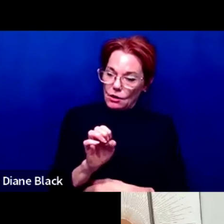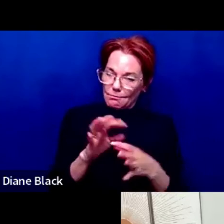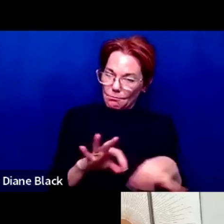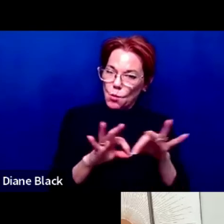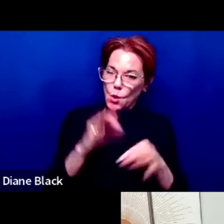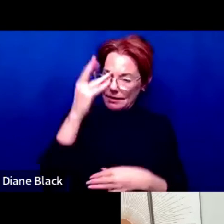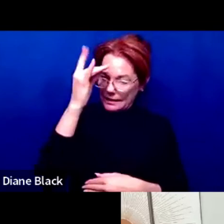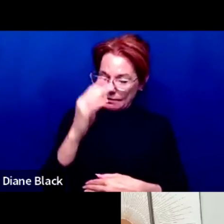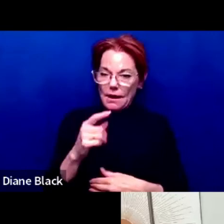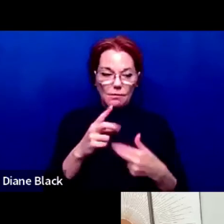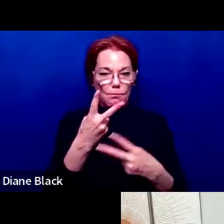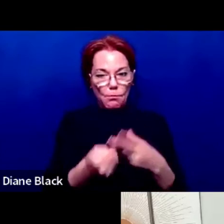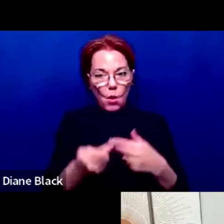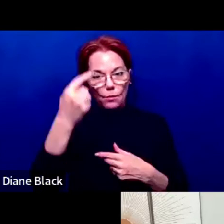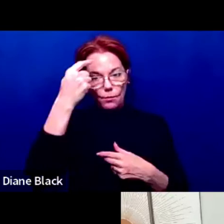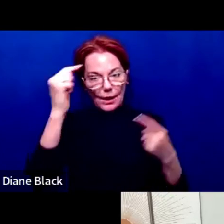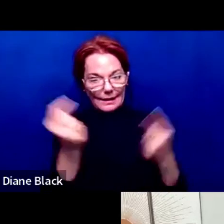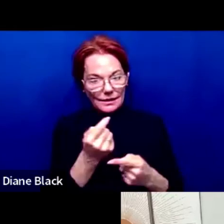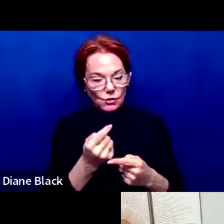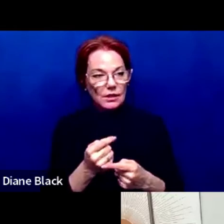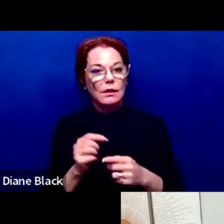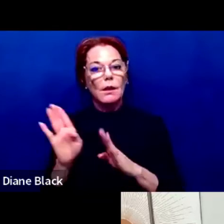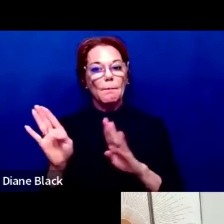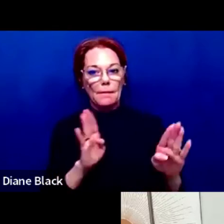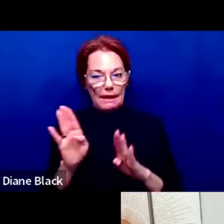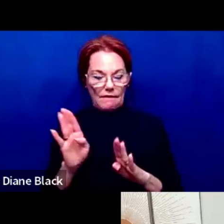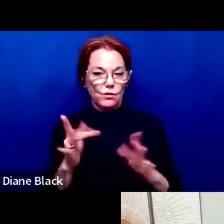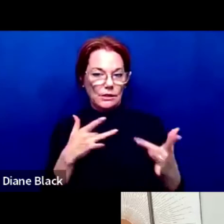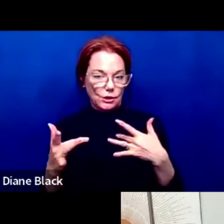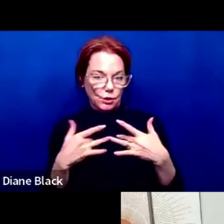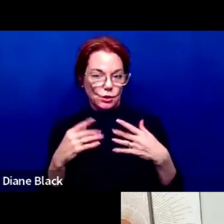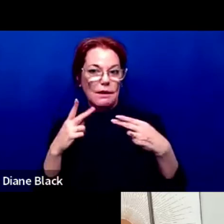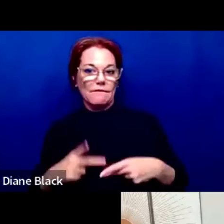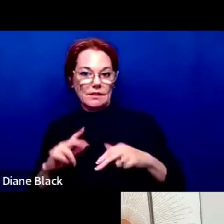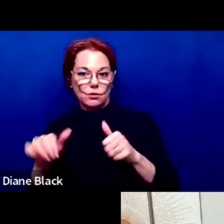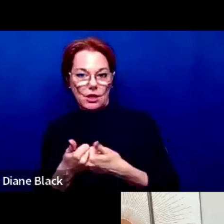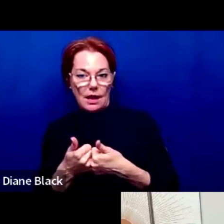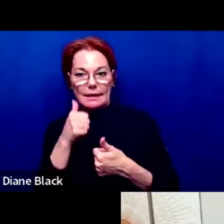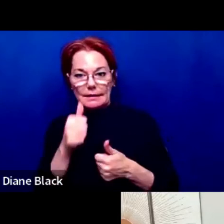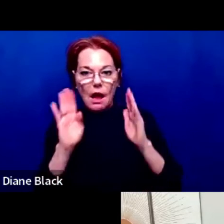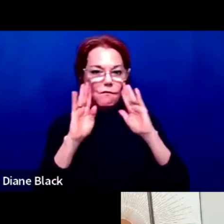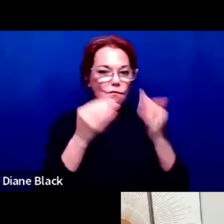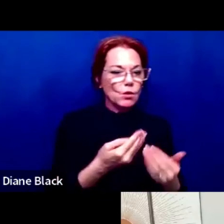behavioral health concerns and you know, your physical challenges and not just focusing on one thing at a time. So thank